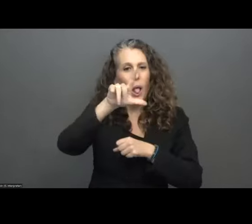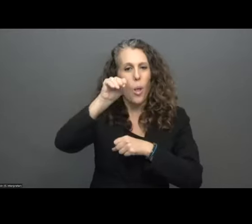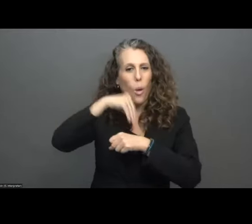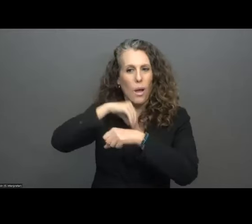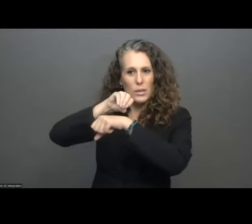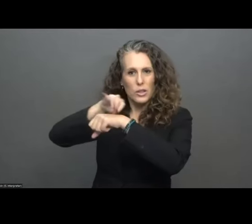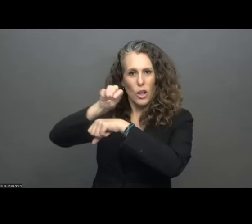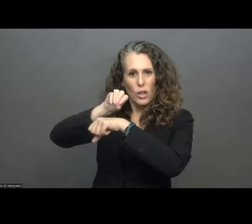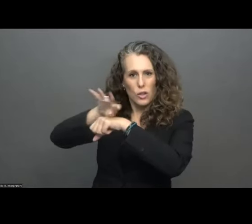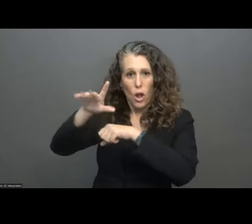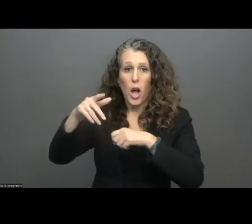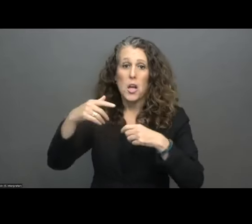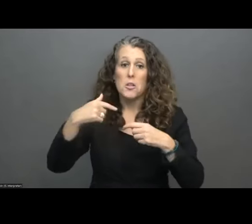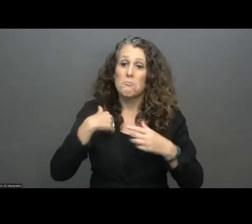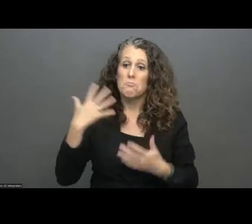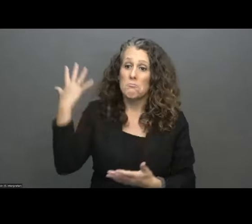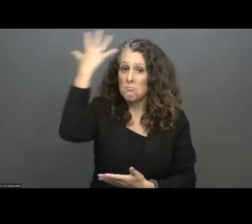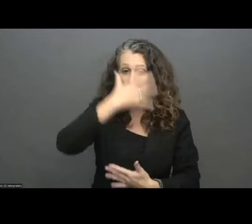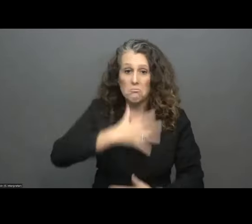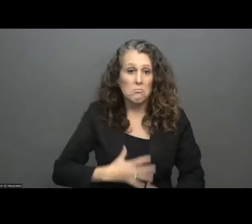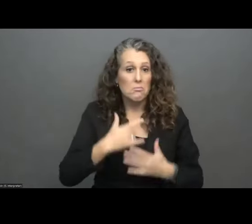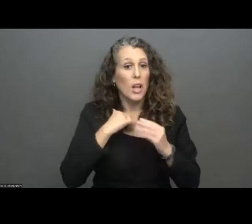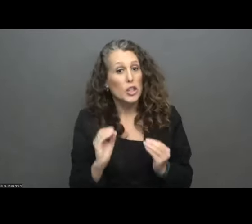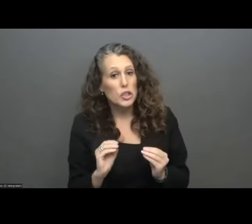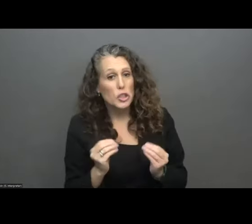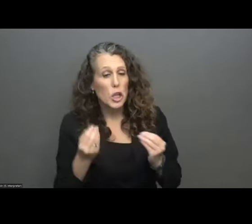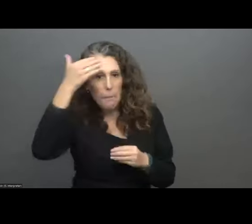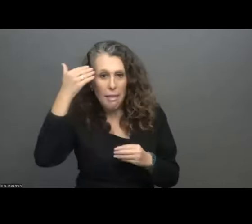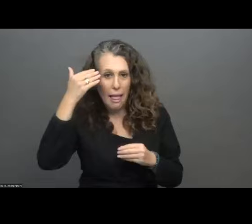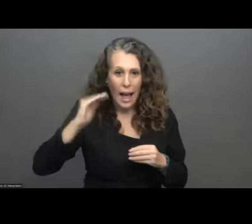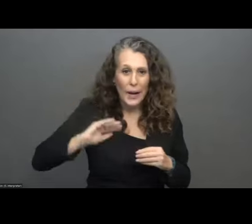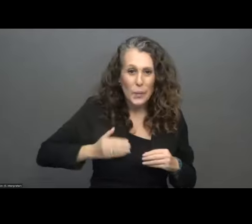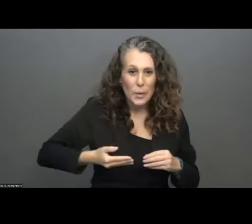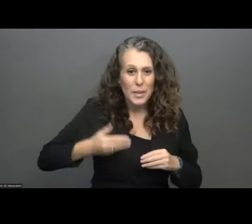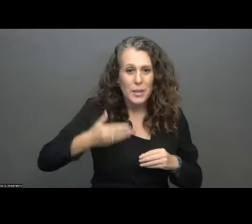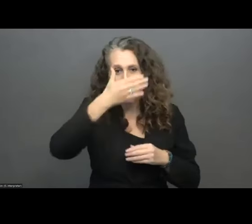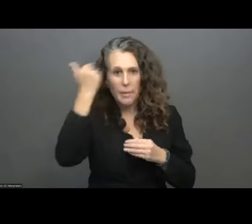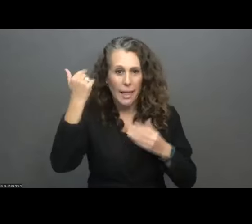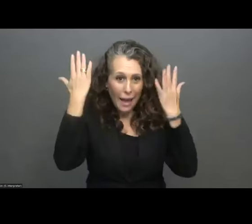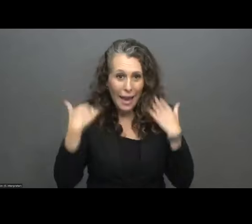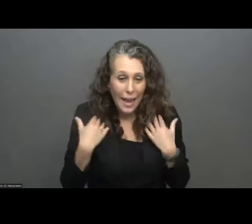with Noah attache is reported 11:36:46 in unit in Chinese blush. 11:36:53 This year hopefully not would you have said, MC Sula coffeehouse it literally